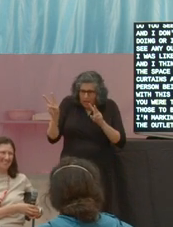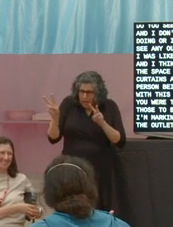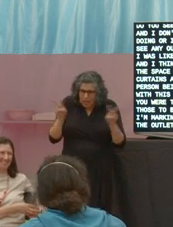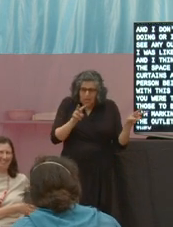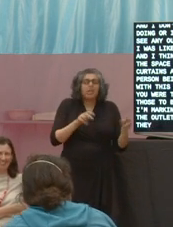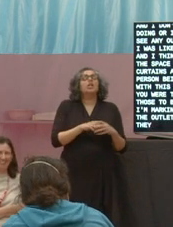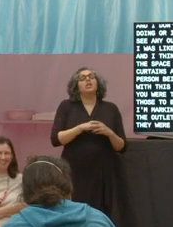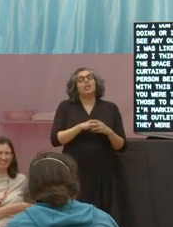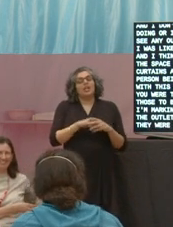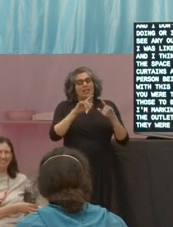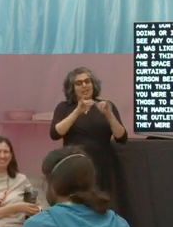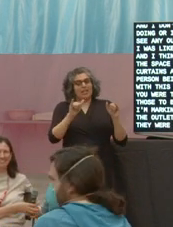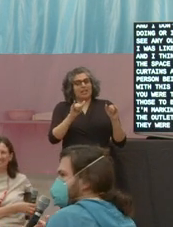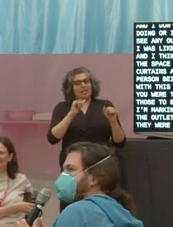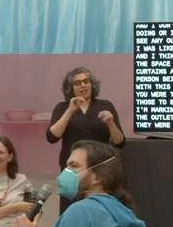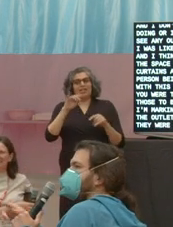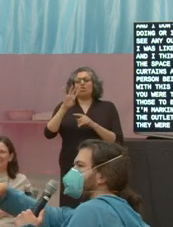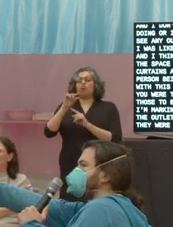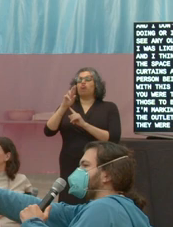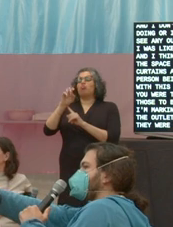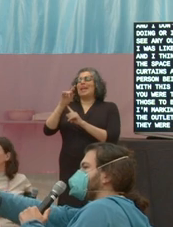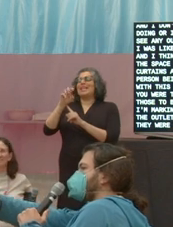they were talking about the grates, like the grates over